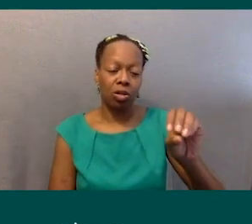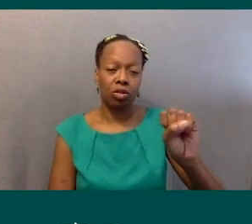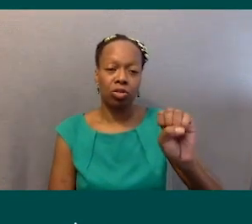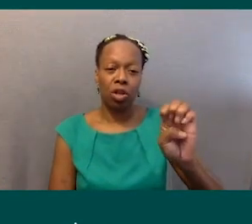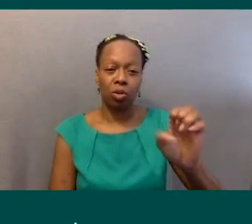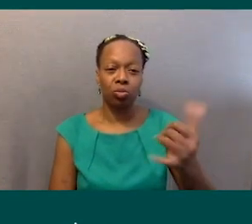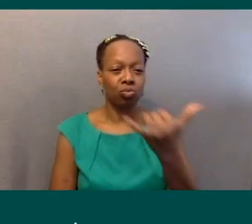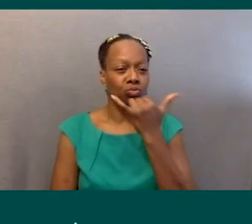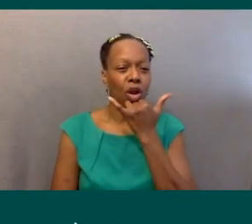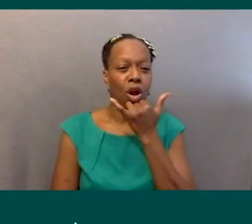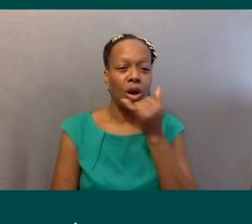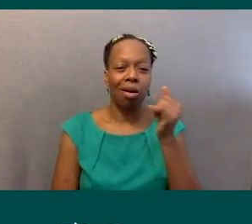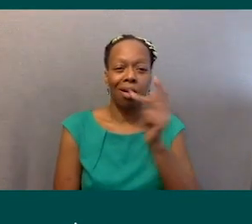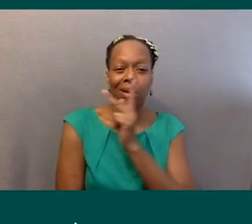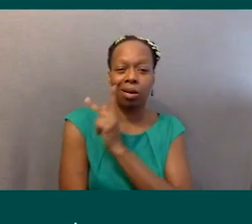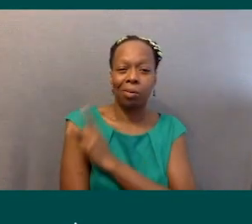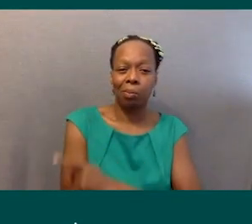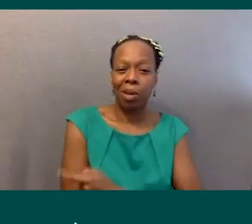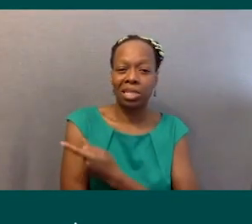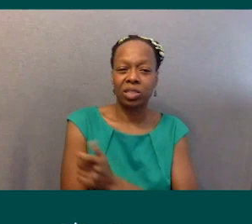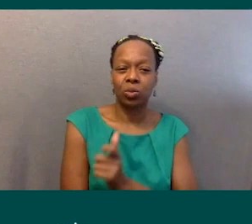So I think that probably brings up a really good point,